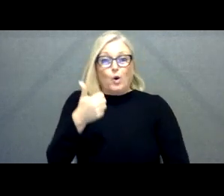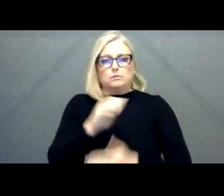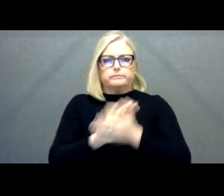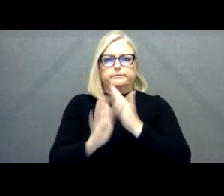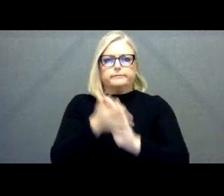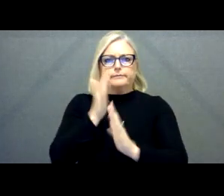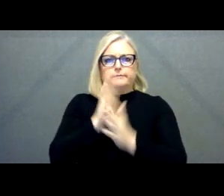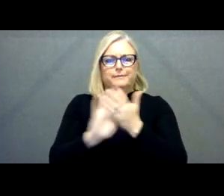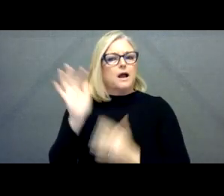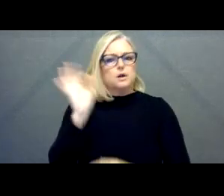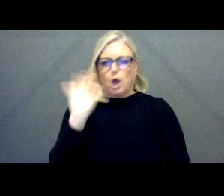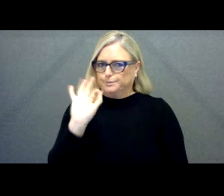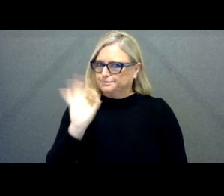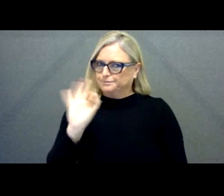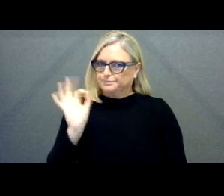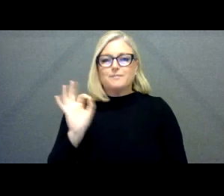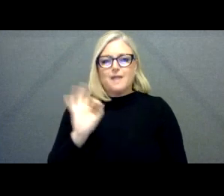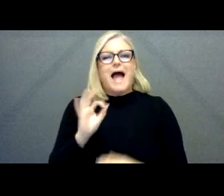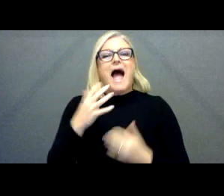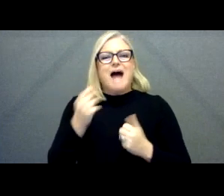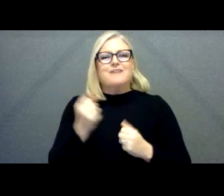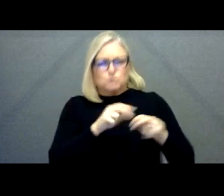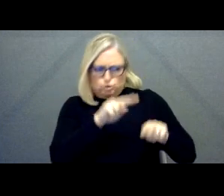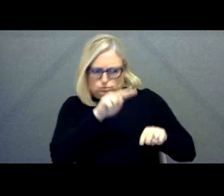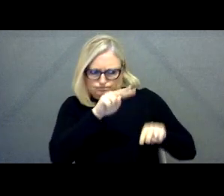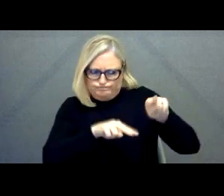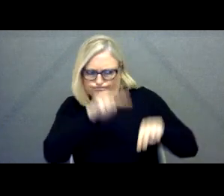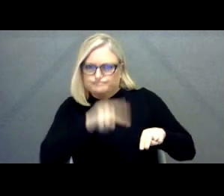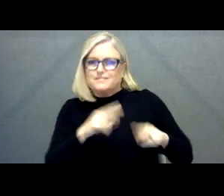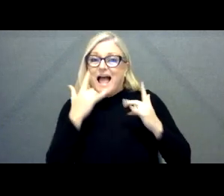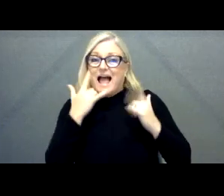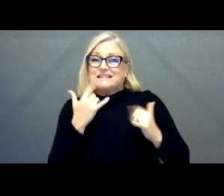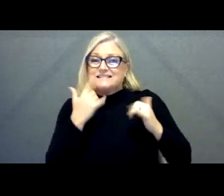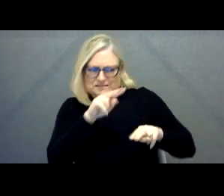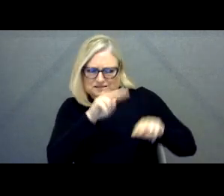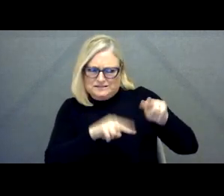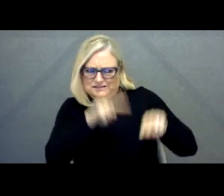order there's an assessment process that needs to be carried out and this is because um it's I